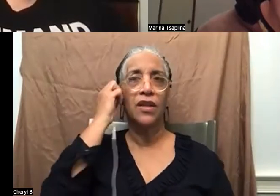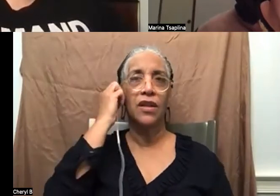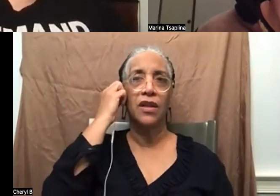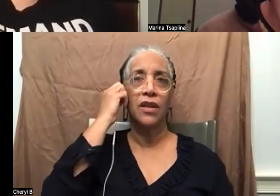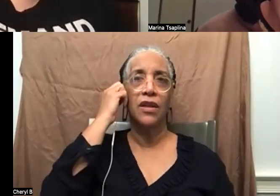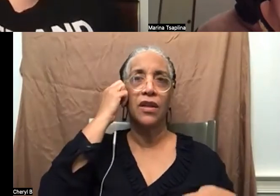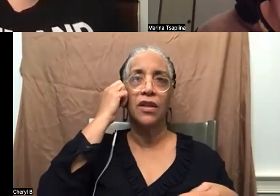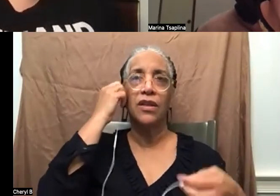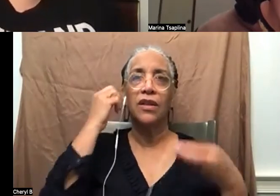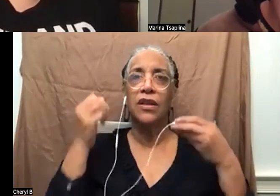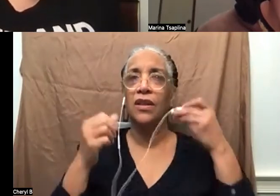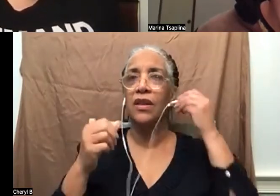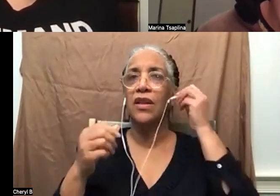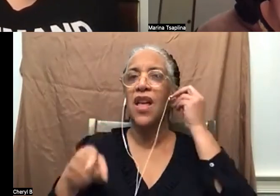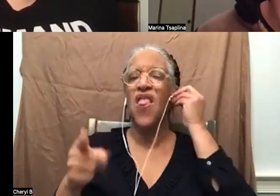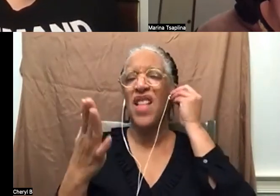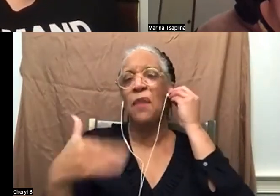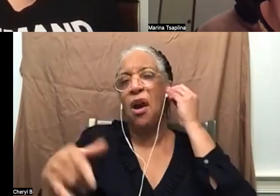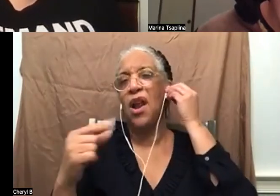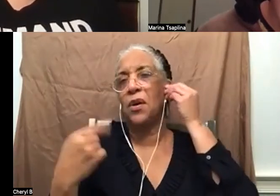That's a part of what keeps me going. Just plain spite, some days.